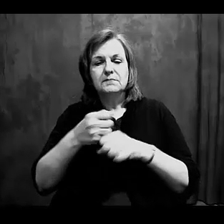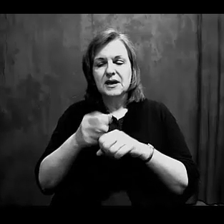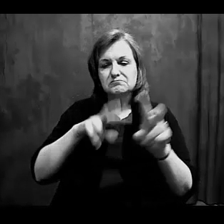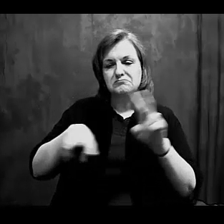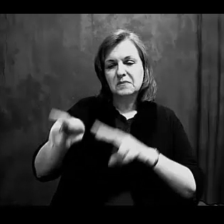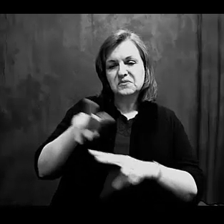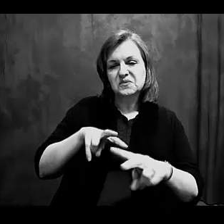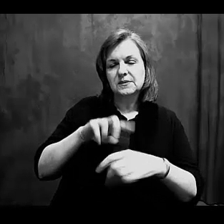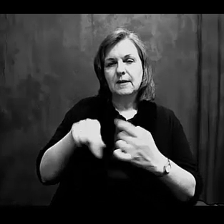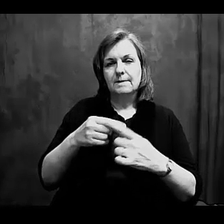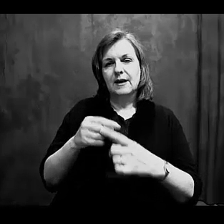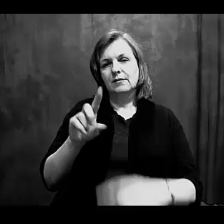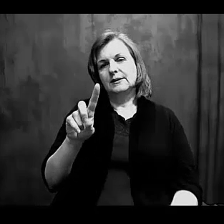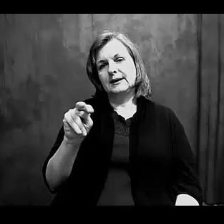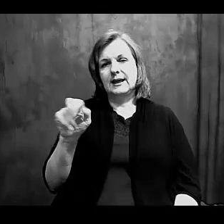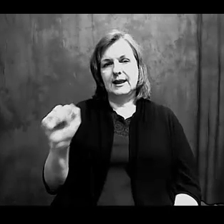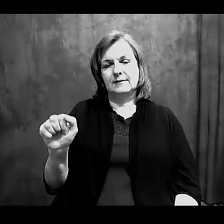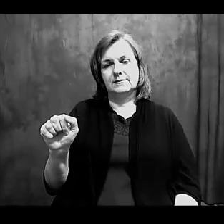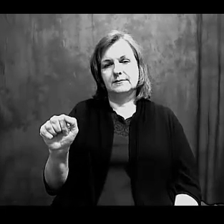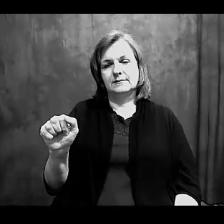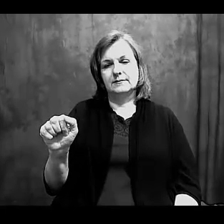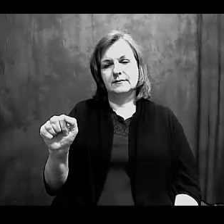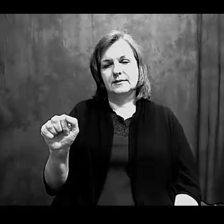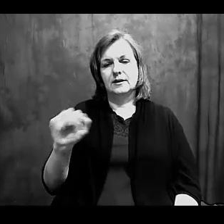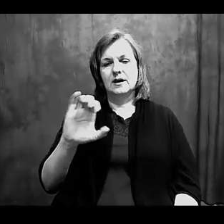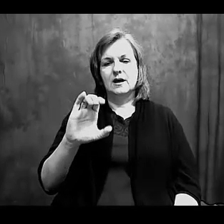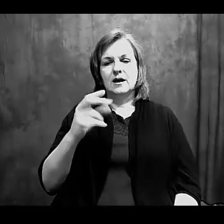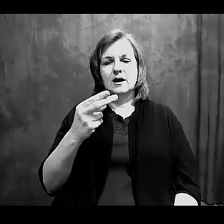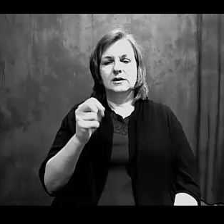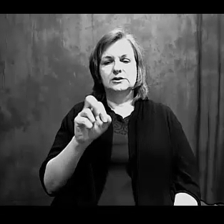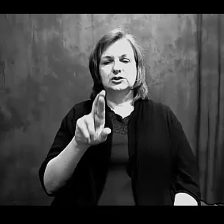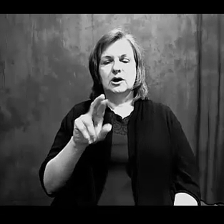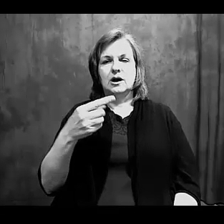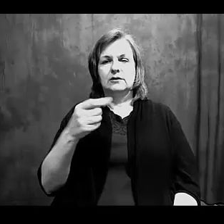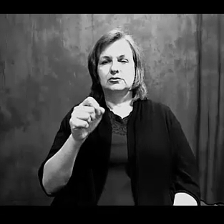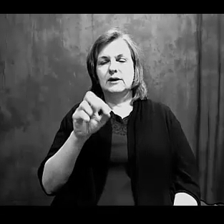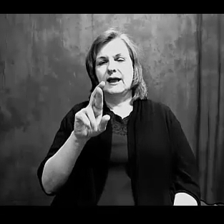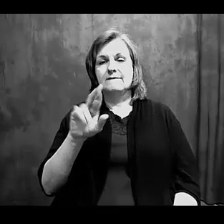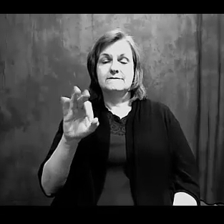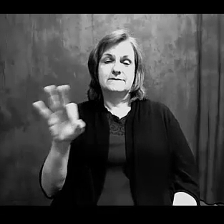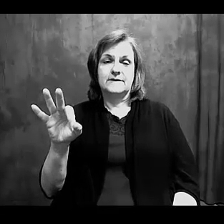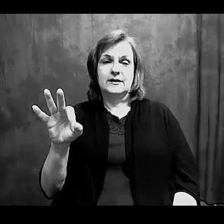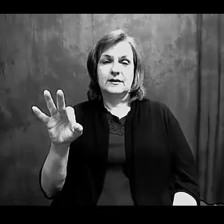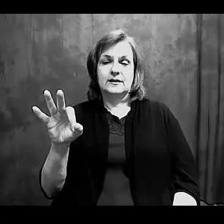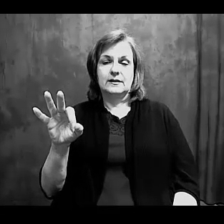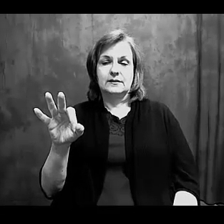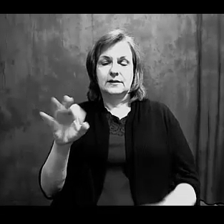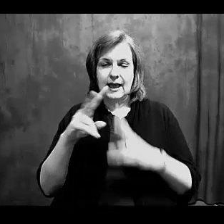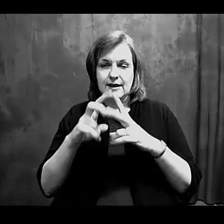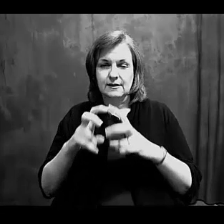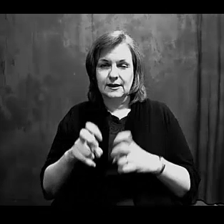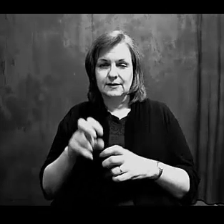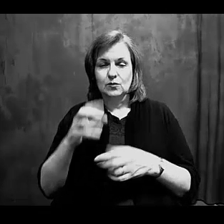in particular Chargraff did a lot of work on DNA composition